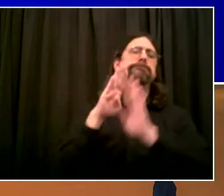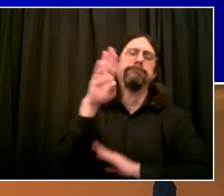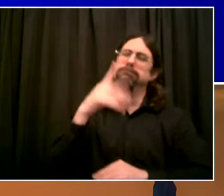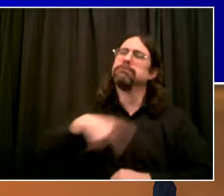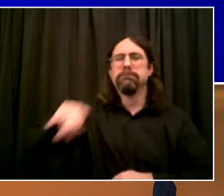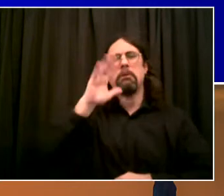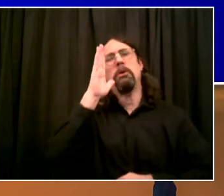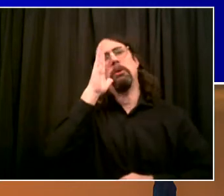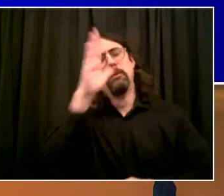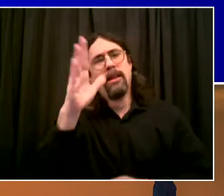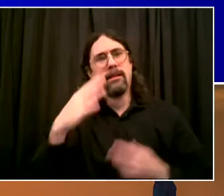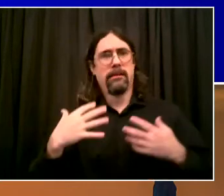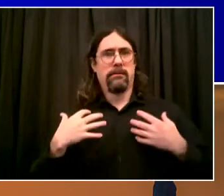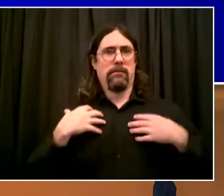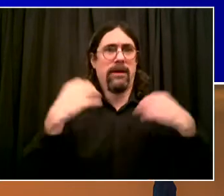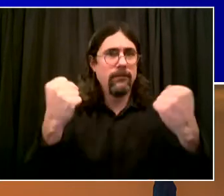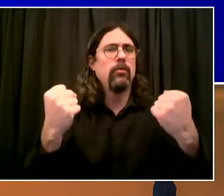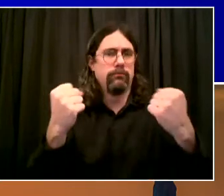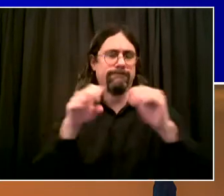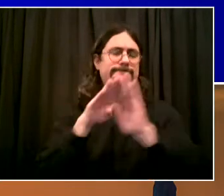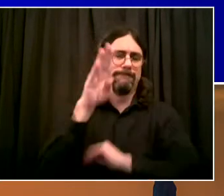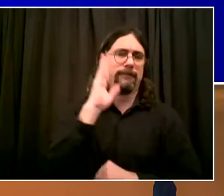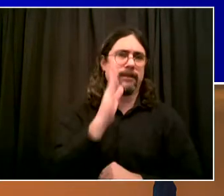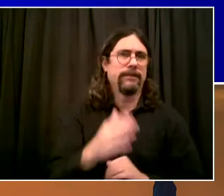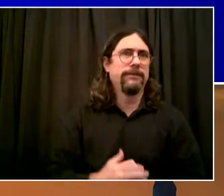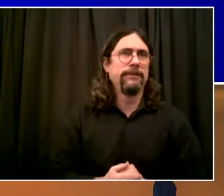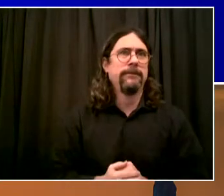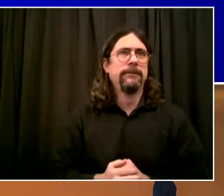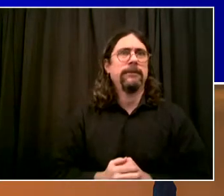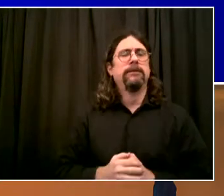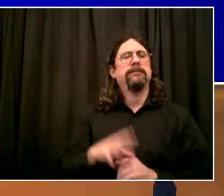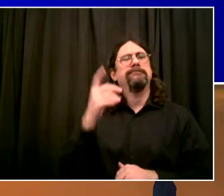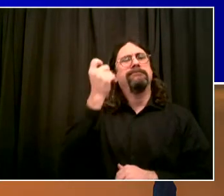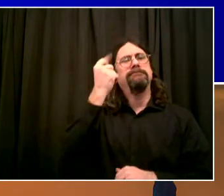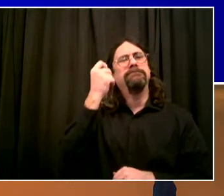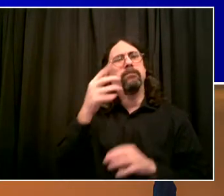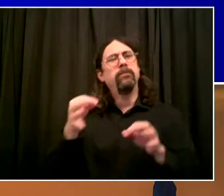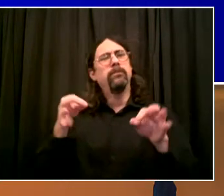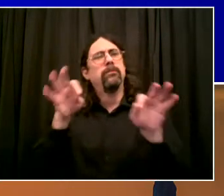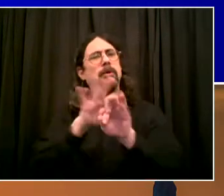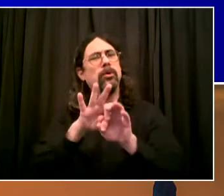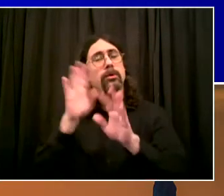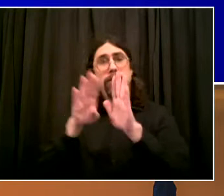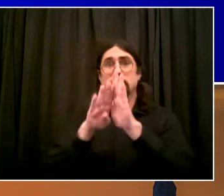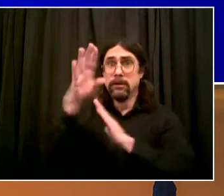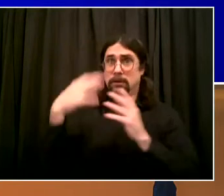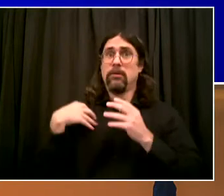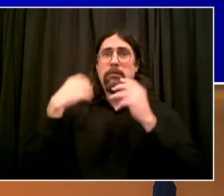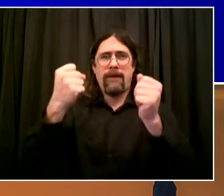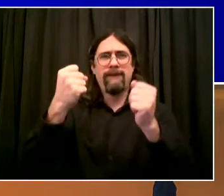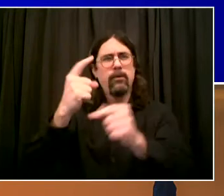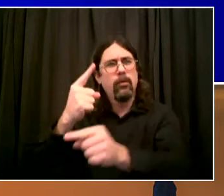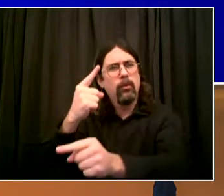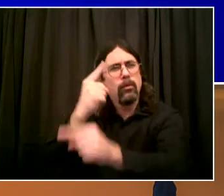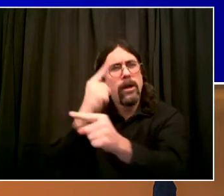WHAT IT MEANS TO HAVE A RECOVERY FOR ALL OF US. TO MAKE SURE WE DO NOT RREAEPT THE MISTAKES IN THE PAST, WE DDO SOMETHINING